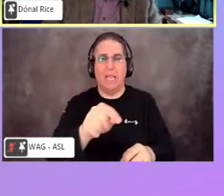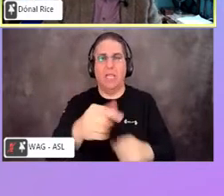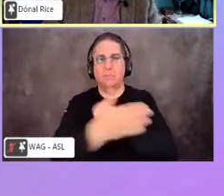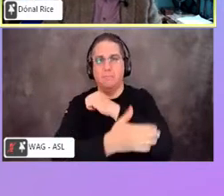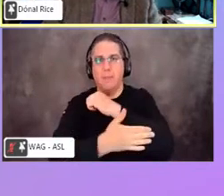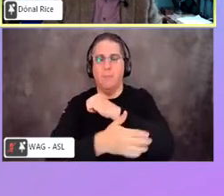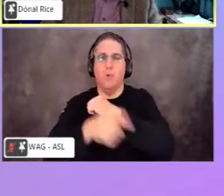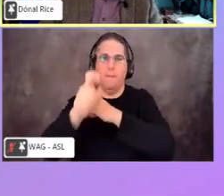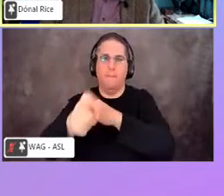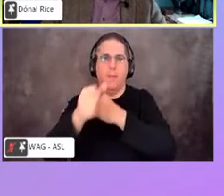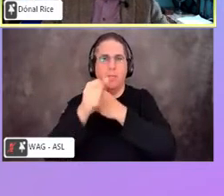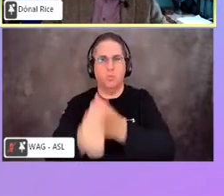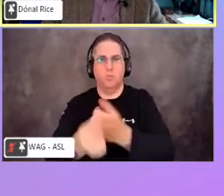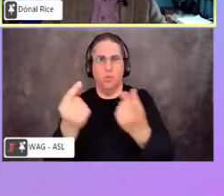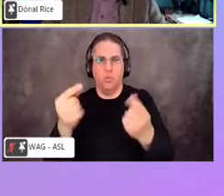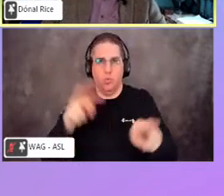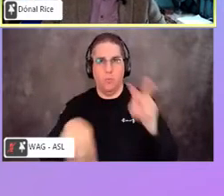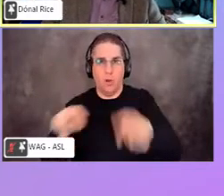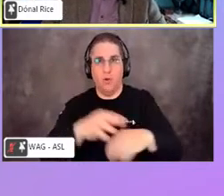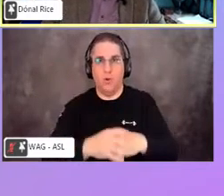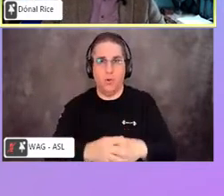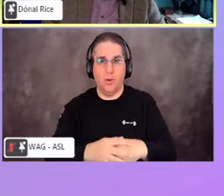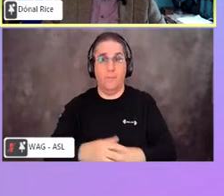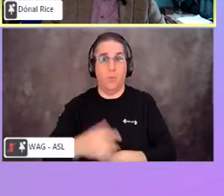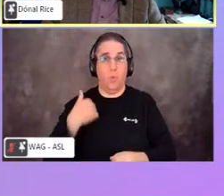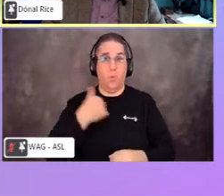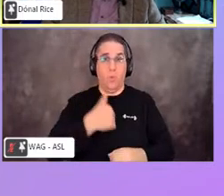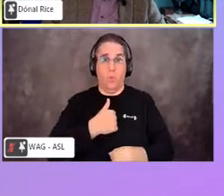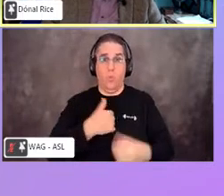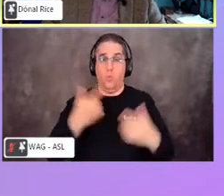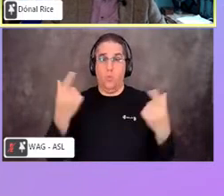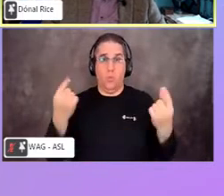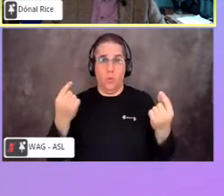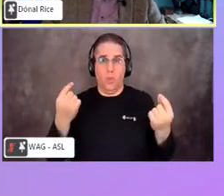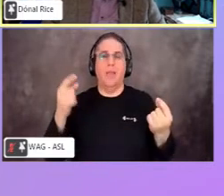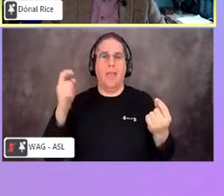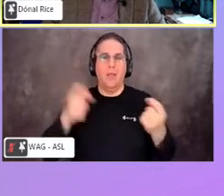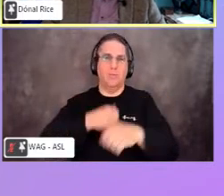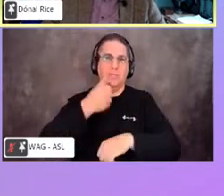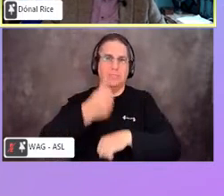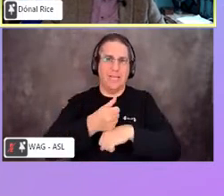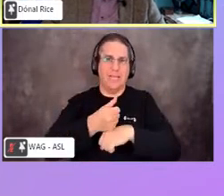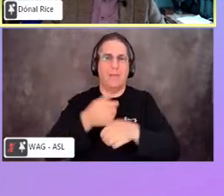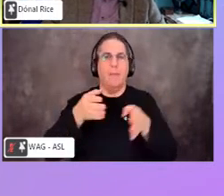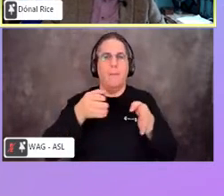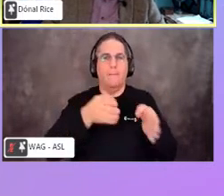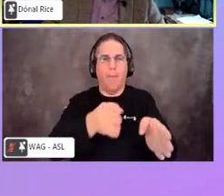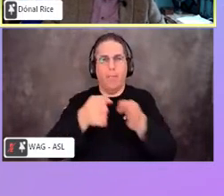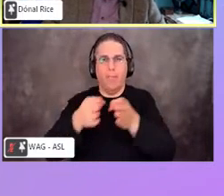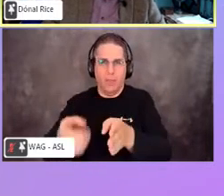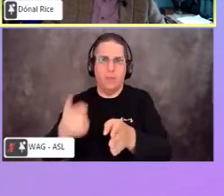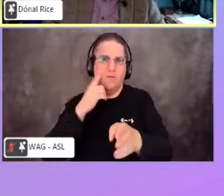monitoring body. Descriptive in terms of what a member state must do